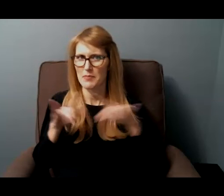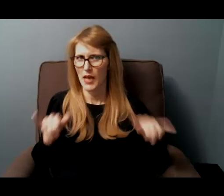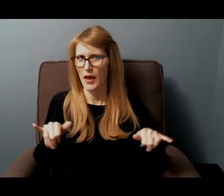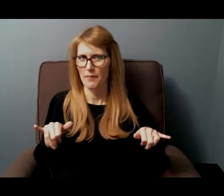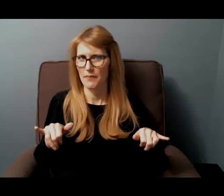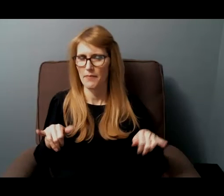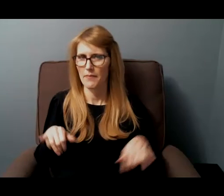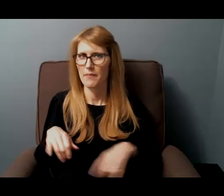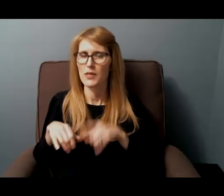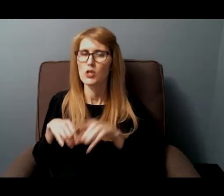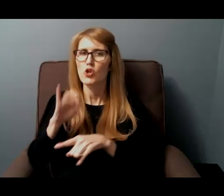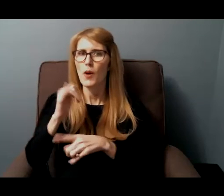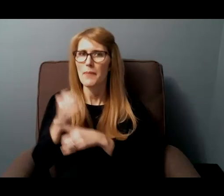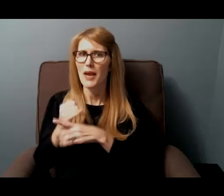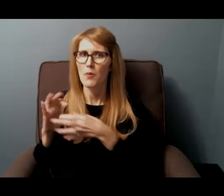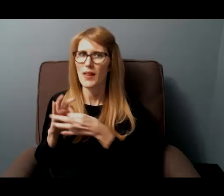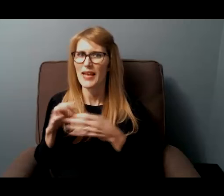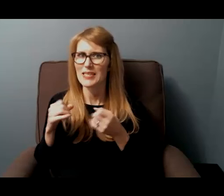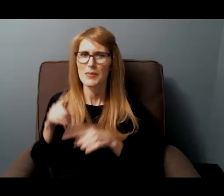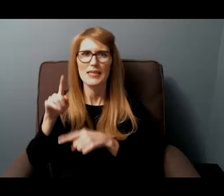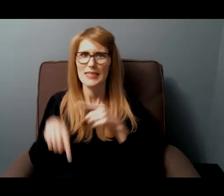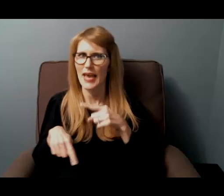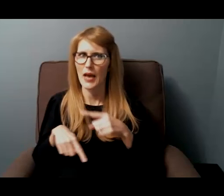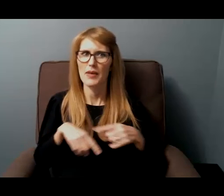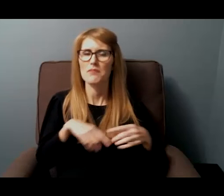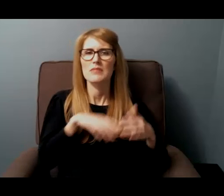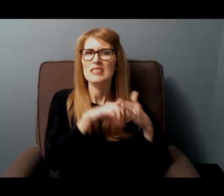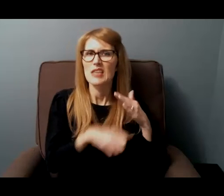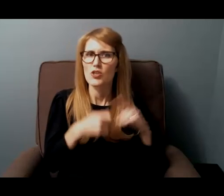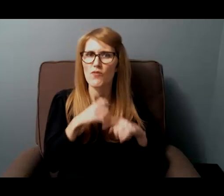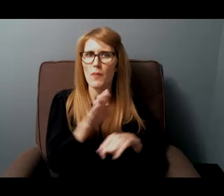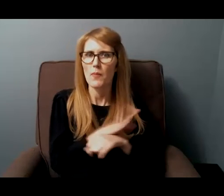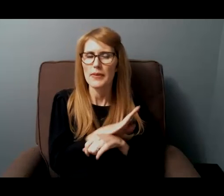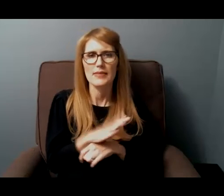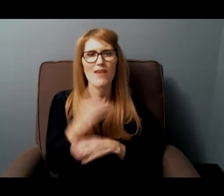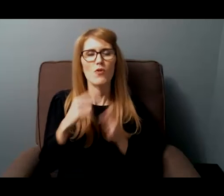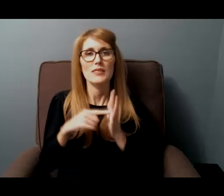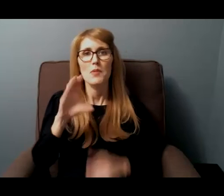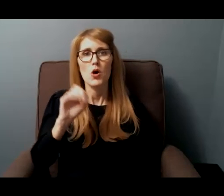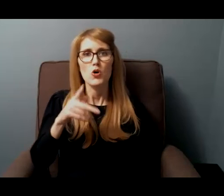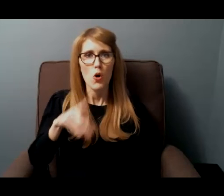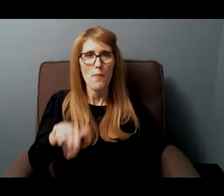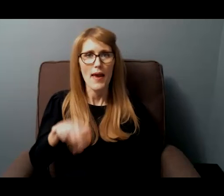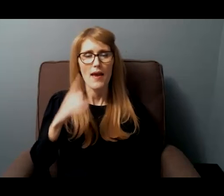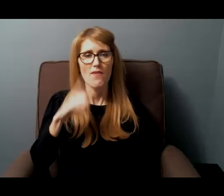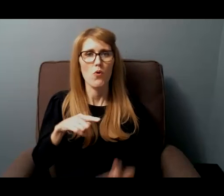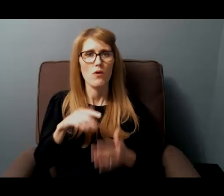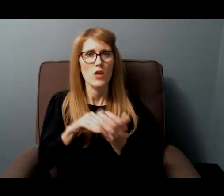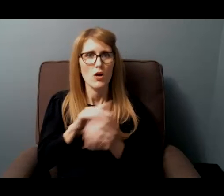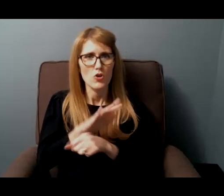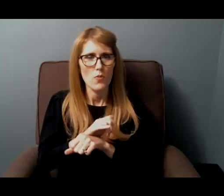deductions. So copays for doctors' appointments or prescriptions are examples of what could be IRWEs.